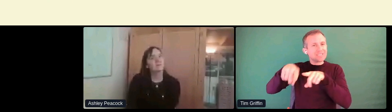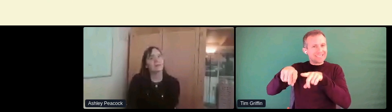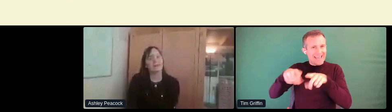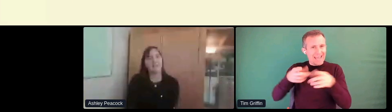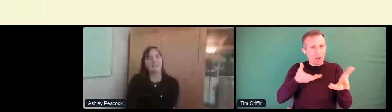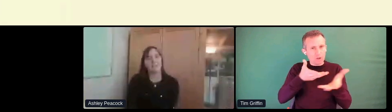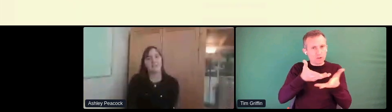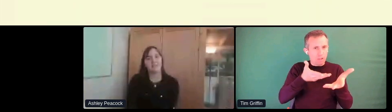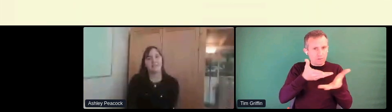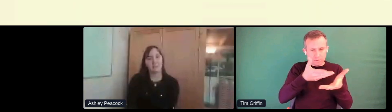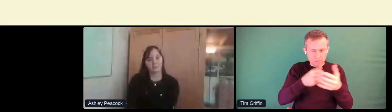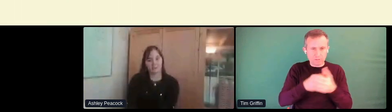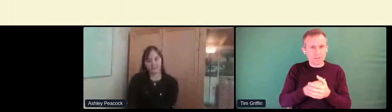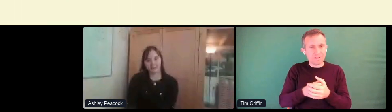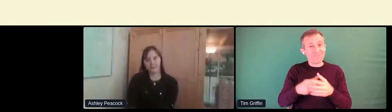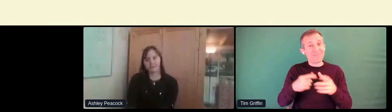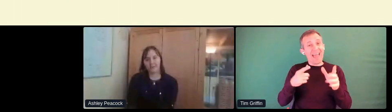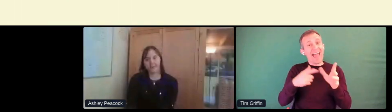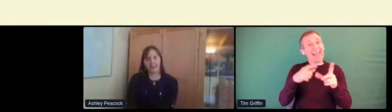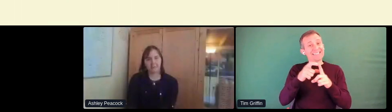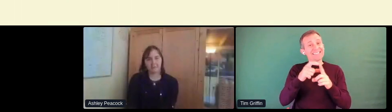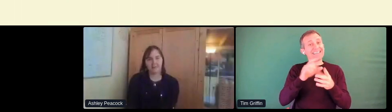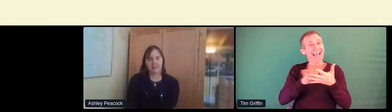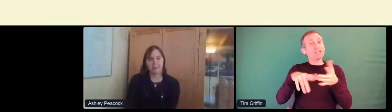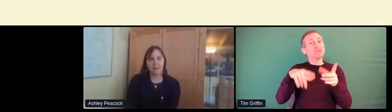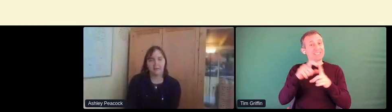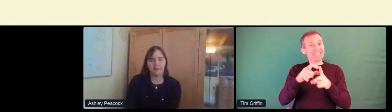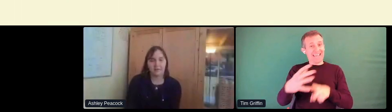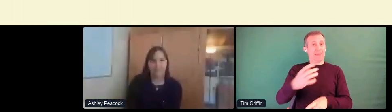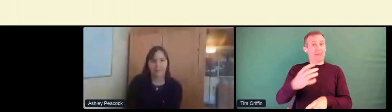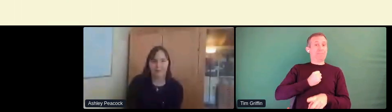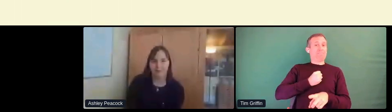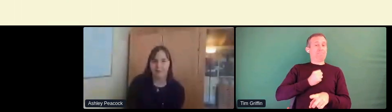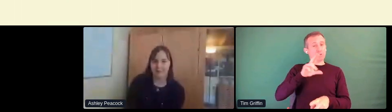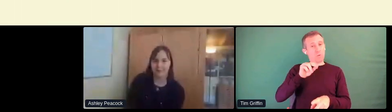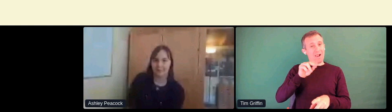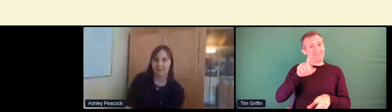with ADHD twelve years ago and have been a part of the neurodivergent community for